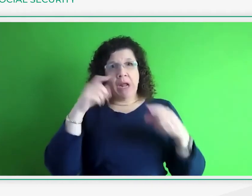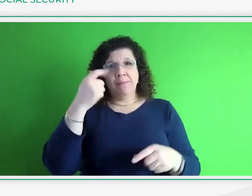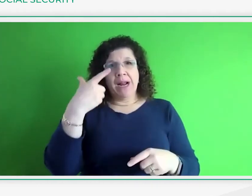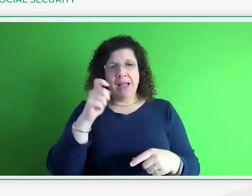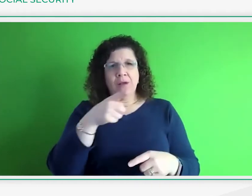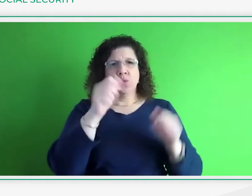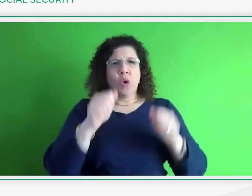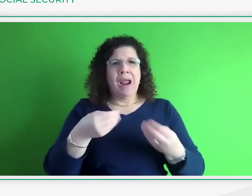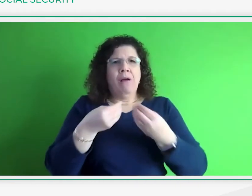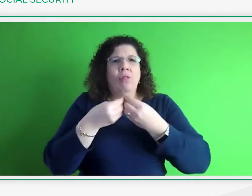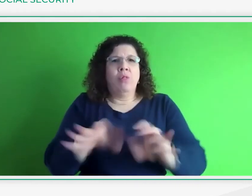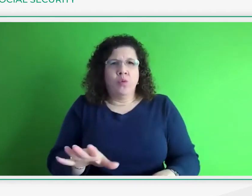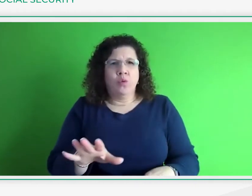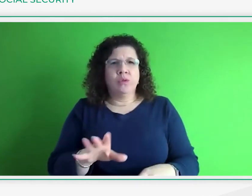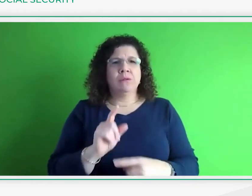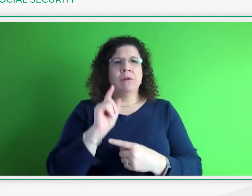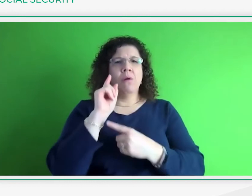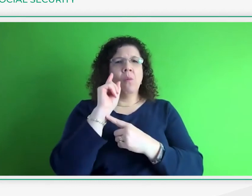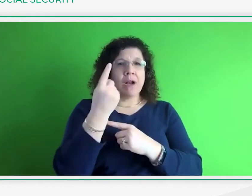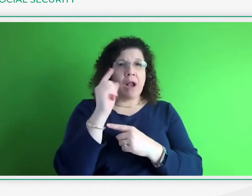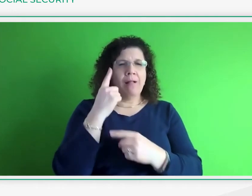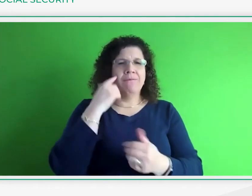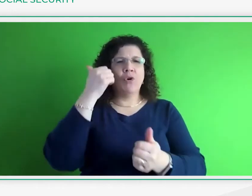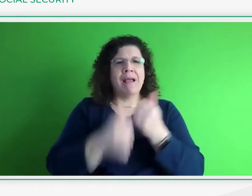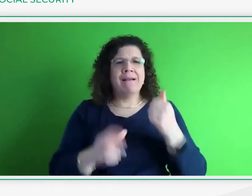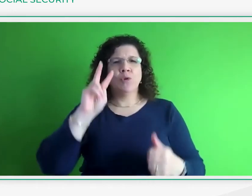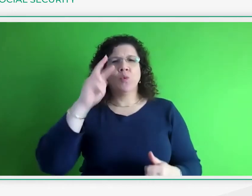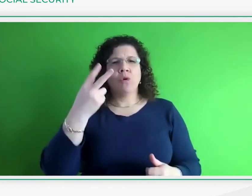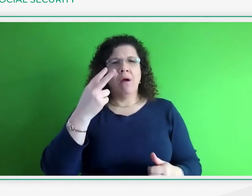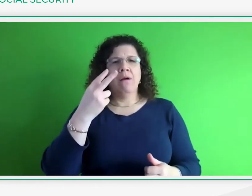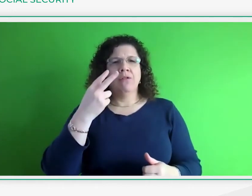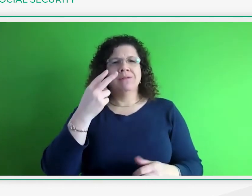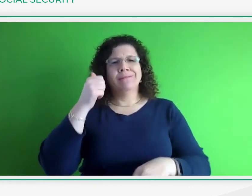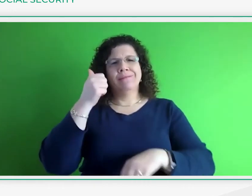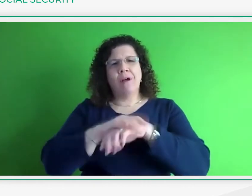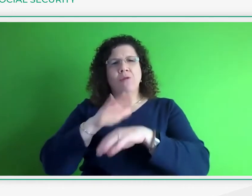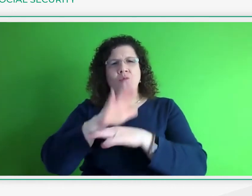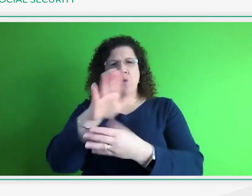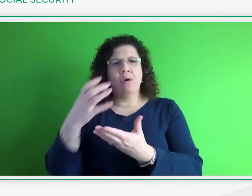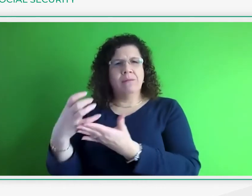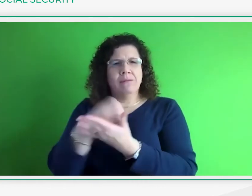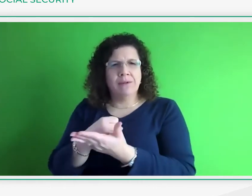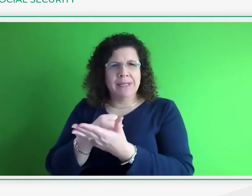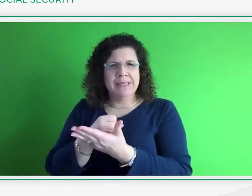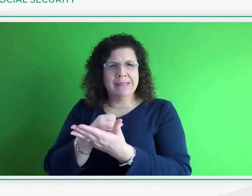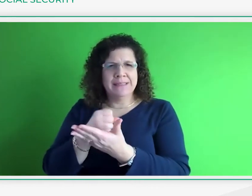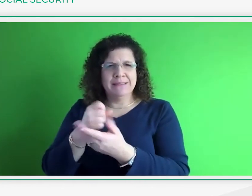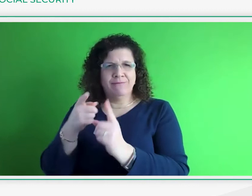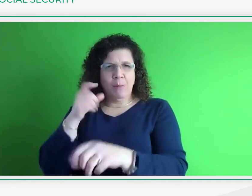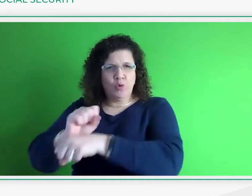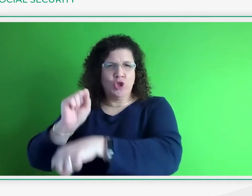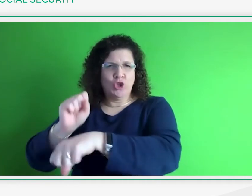So, before retirement age, you could actually lose $1 for every $2 based off of your income